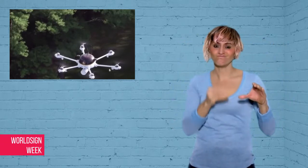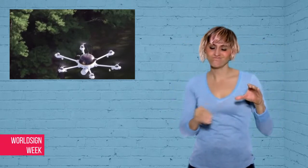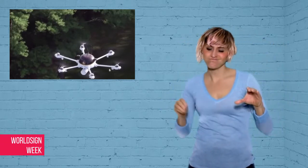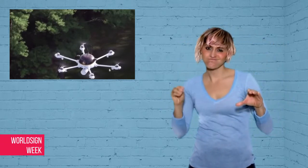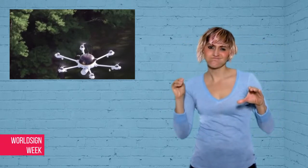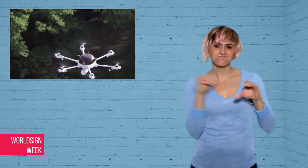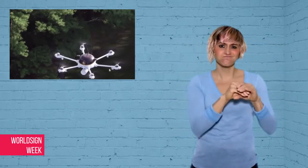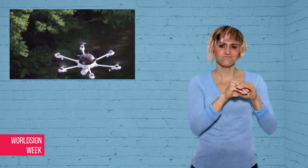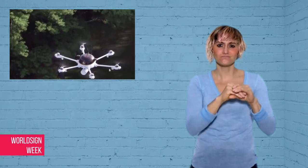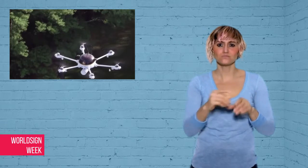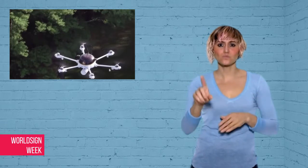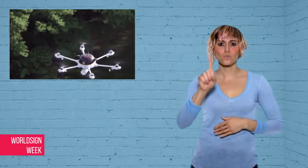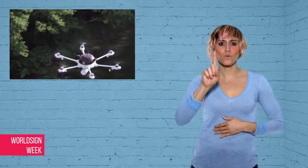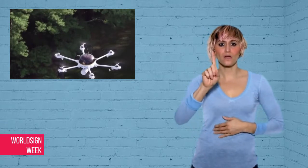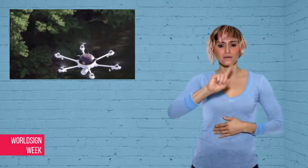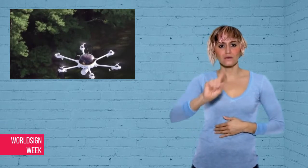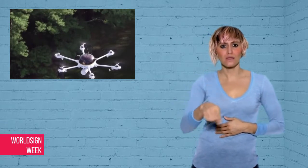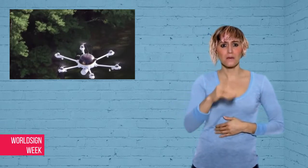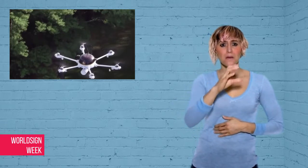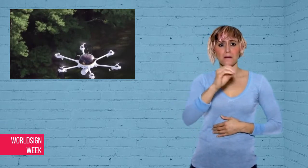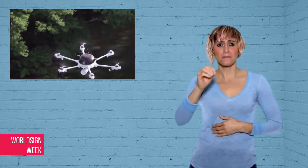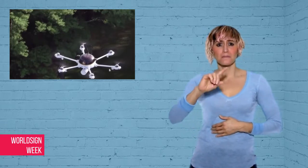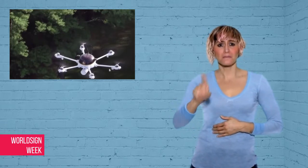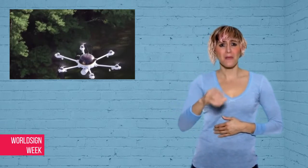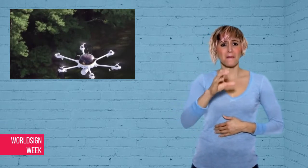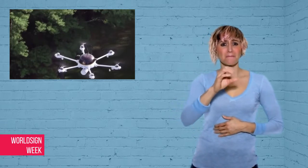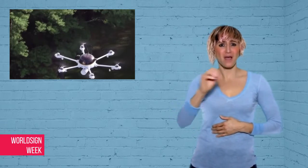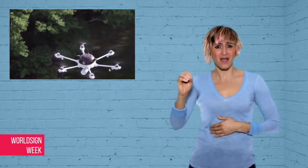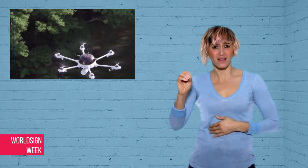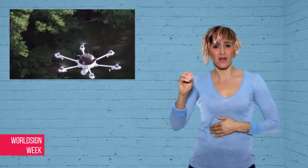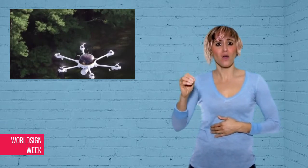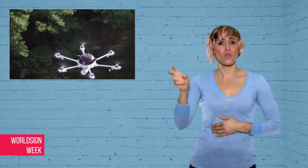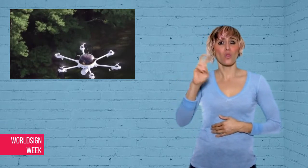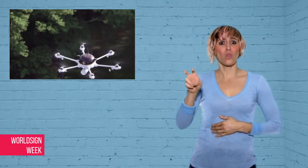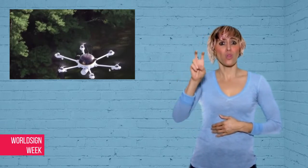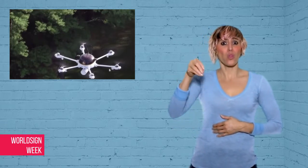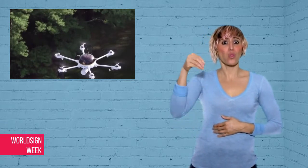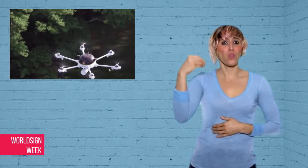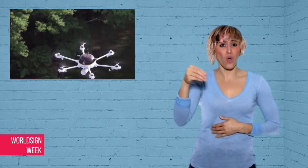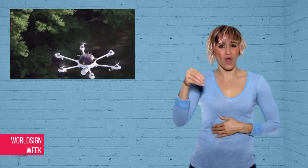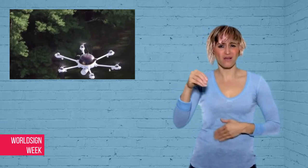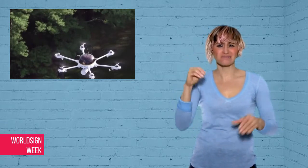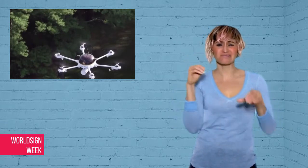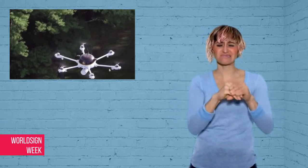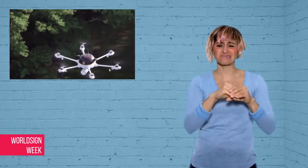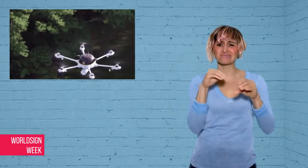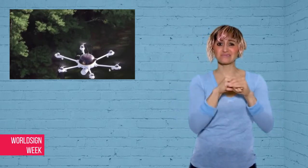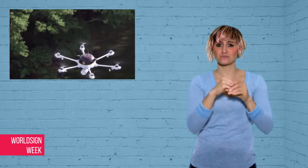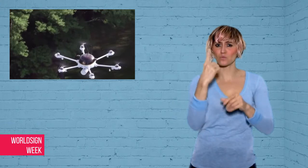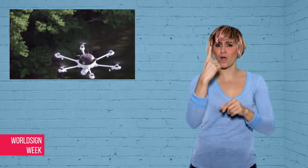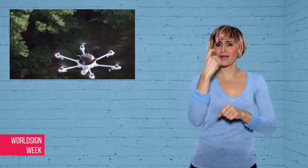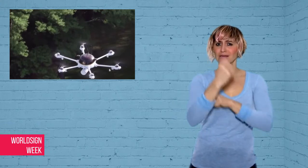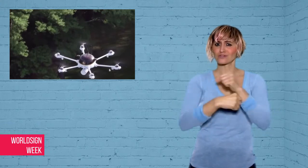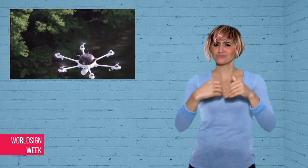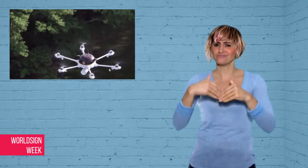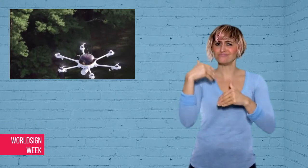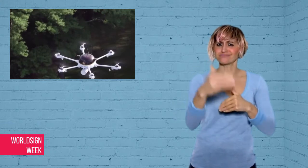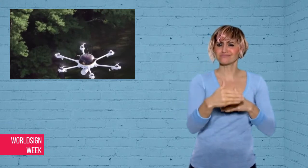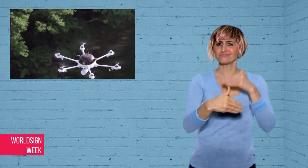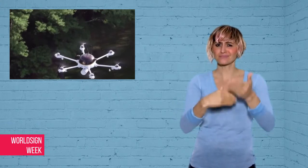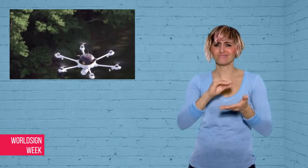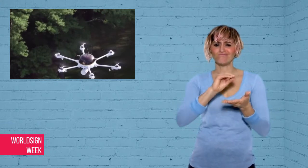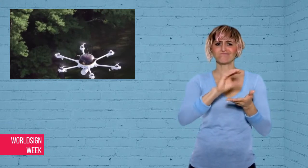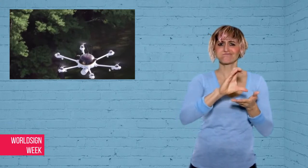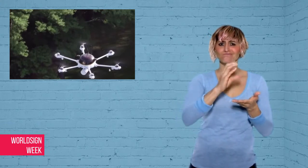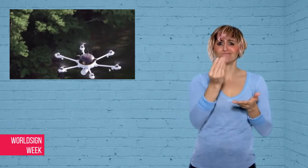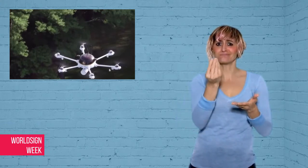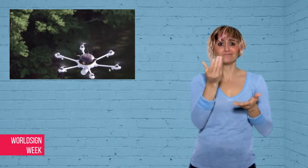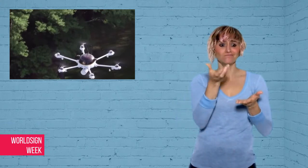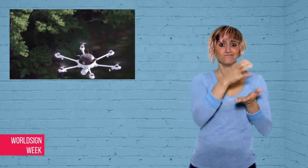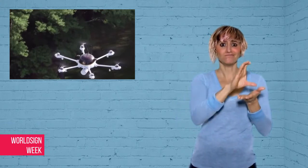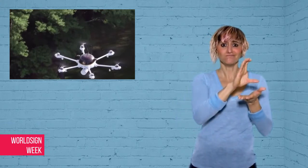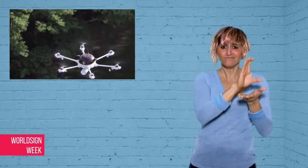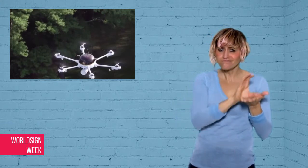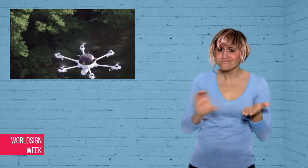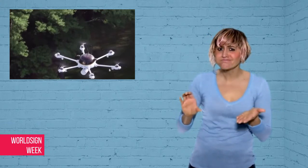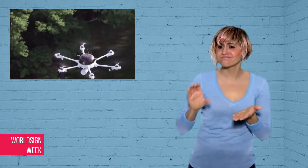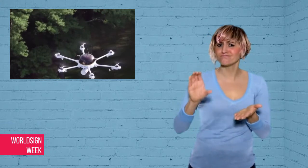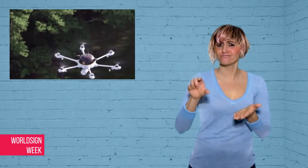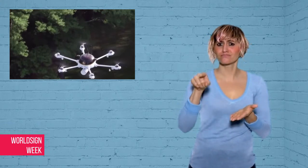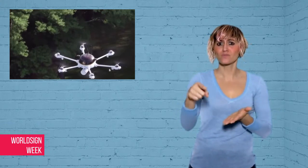Company invest $1 billion yearly in technology to